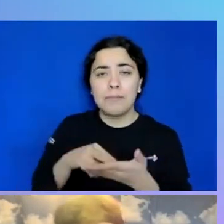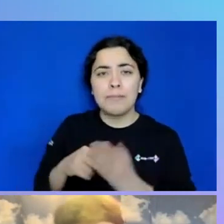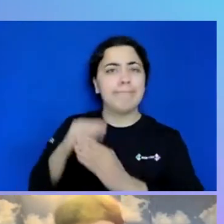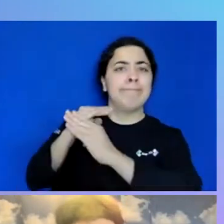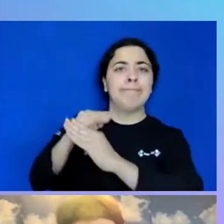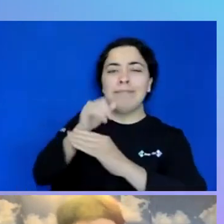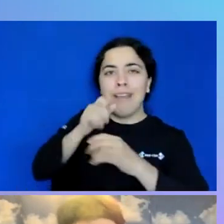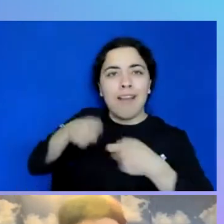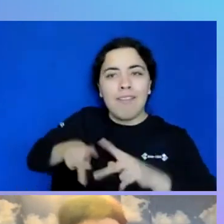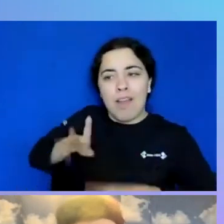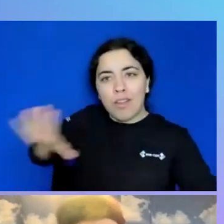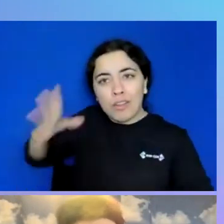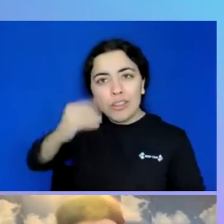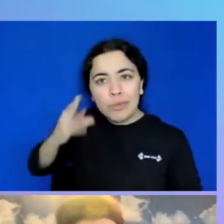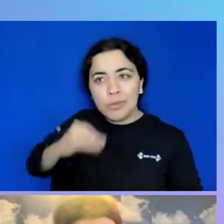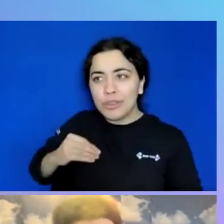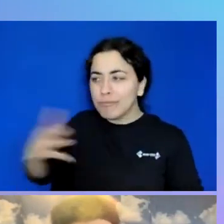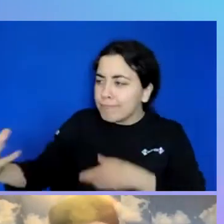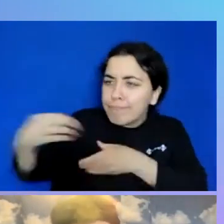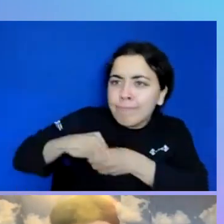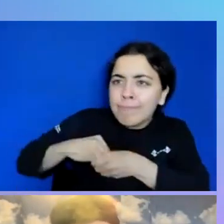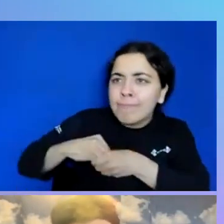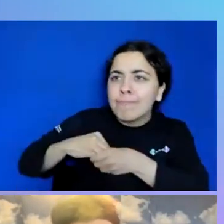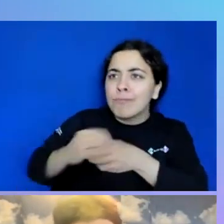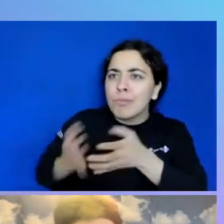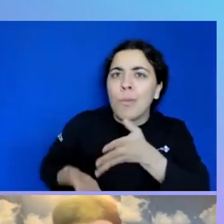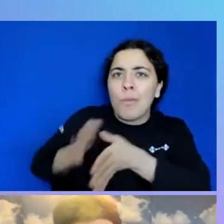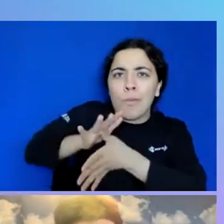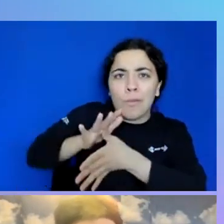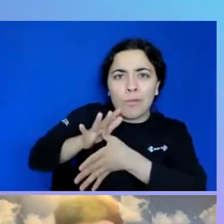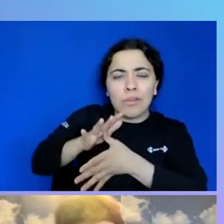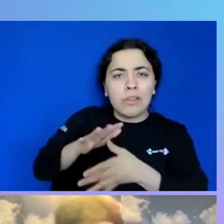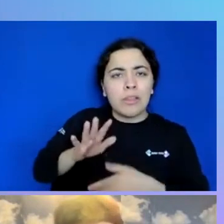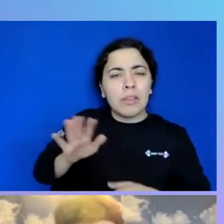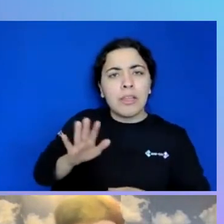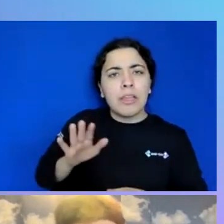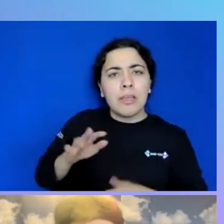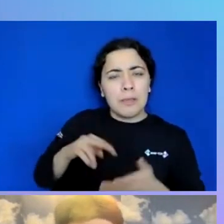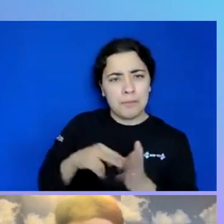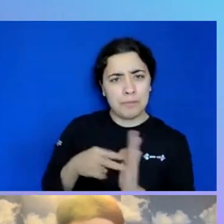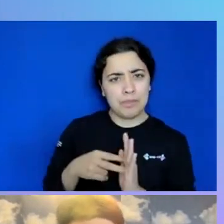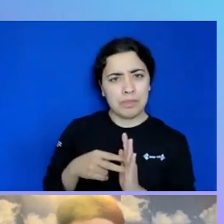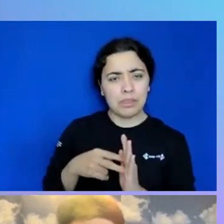prioritizing, so they will not help you prioritize the